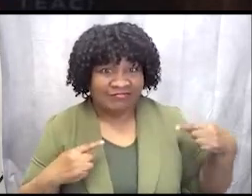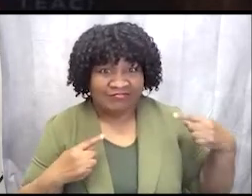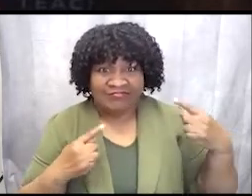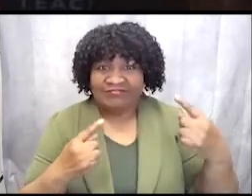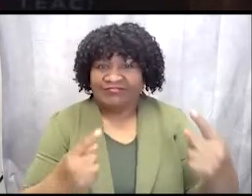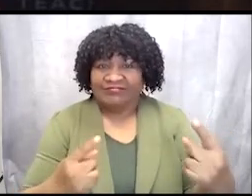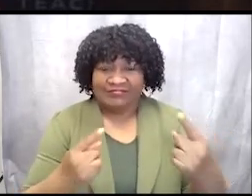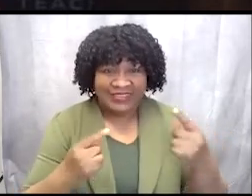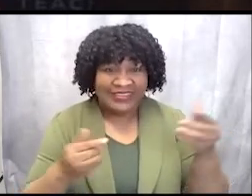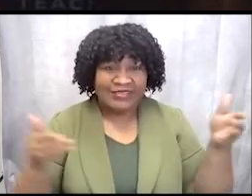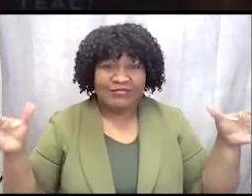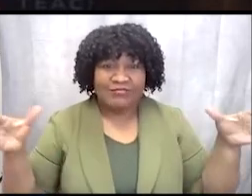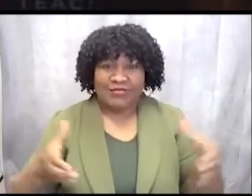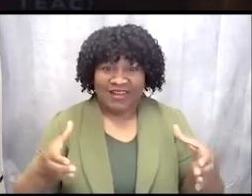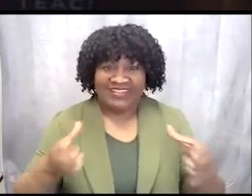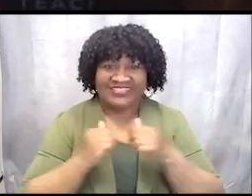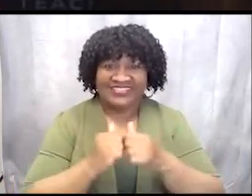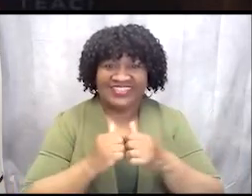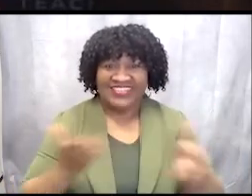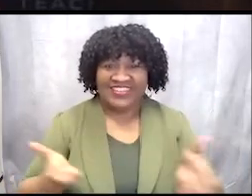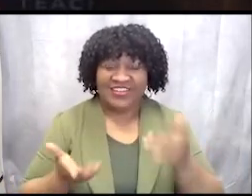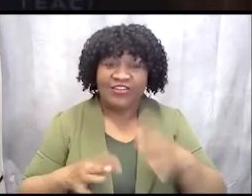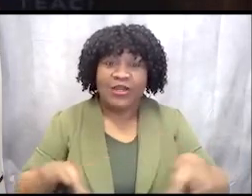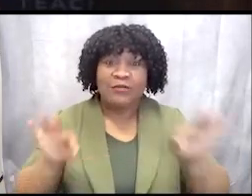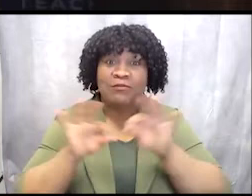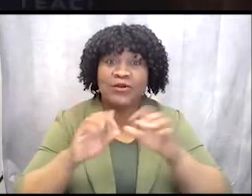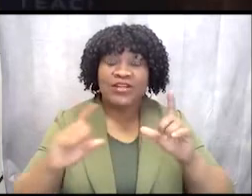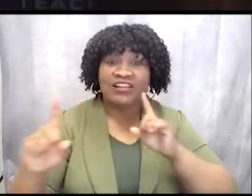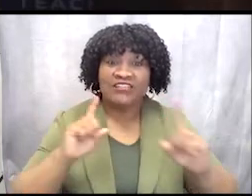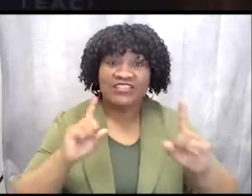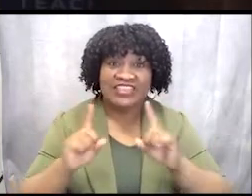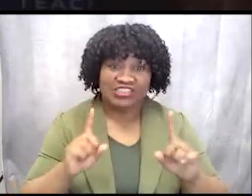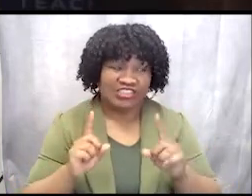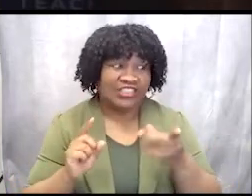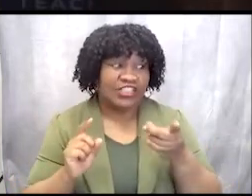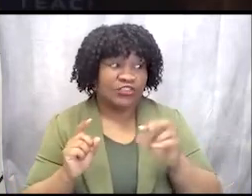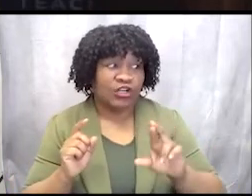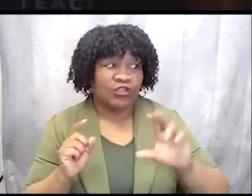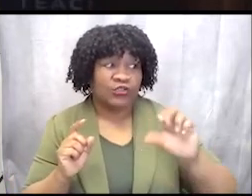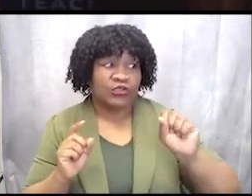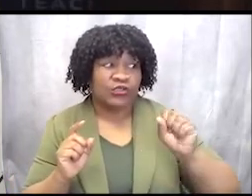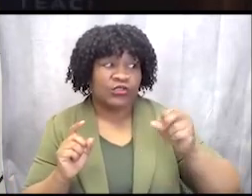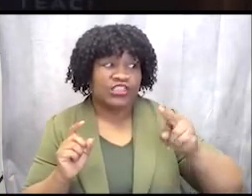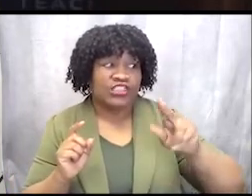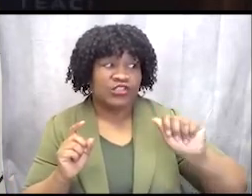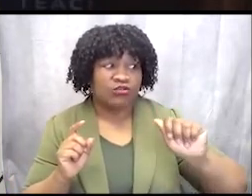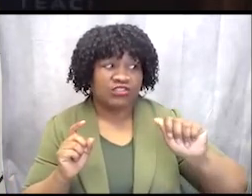We have been brought together this evening for this important conversation by Dr. Sonya Douglass Horsford,